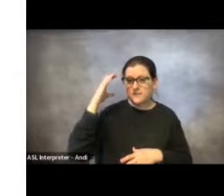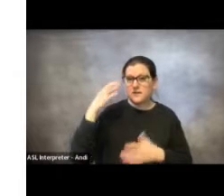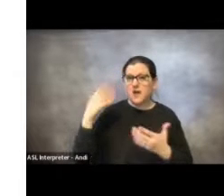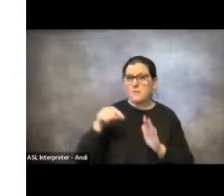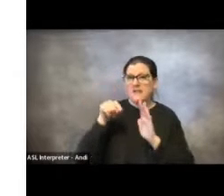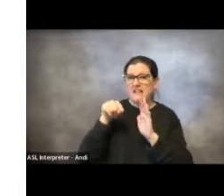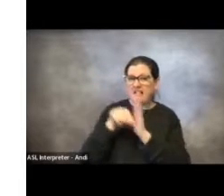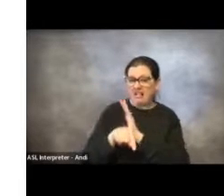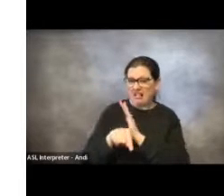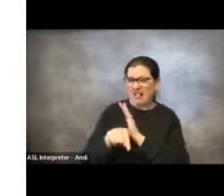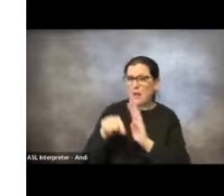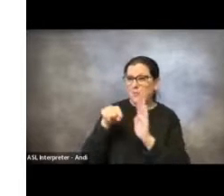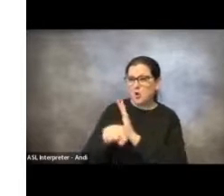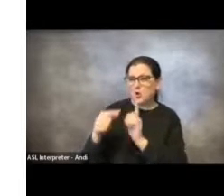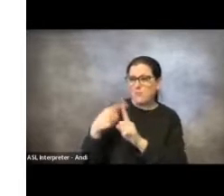suicide from involving an ex